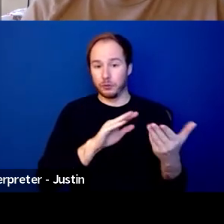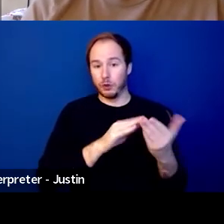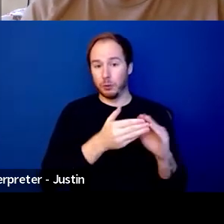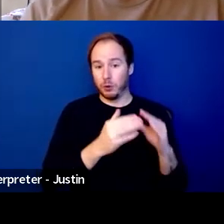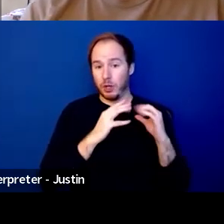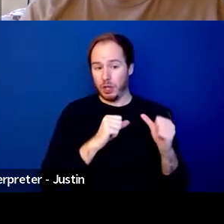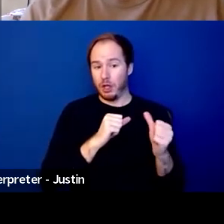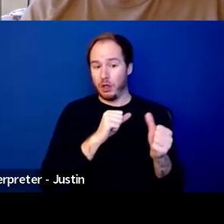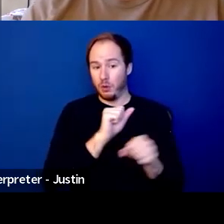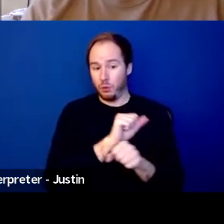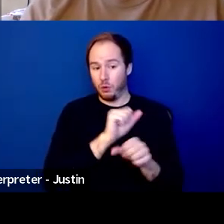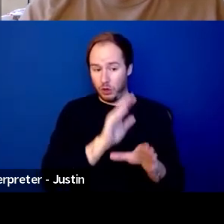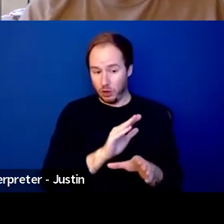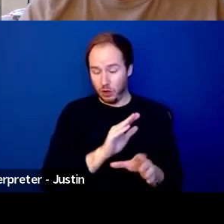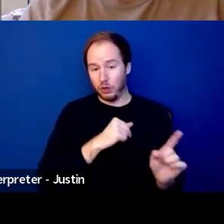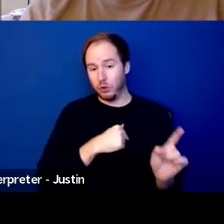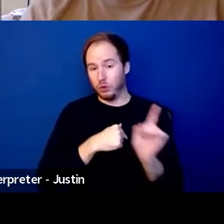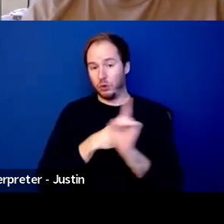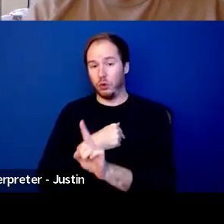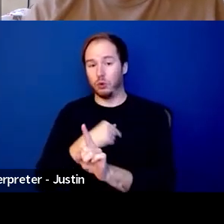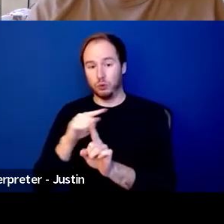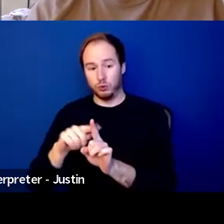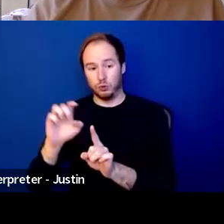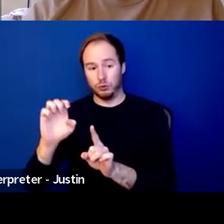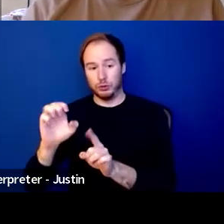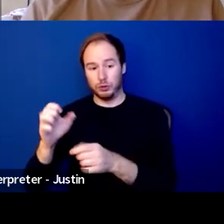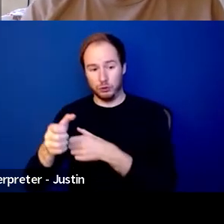walk into the emergency room with one of our folks.